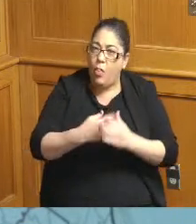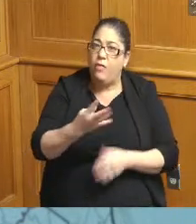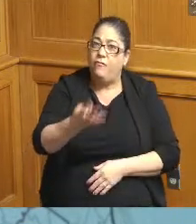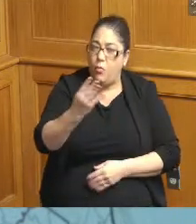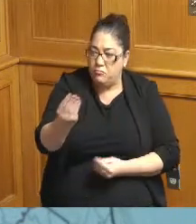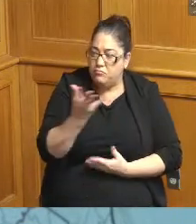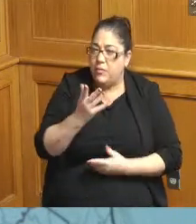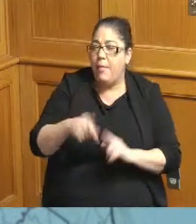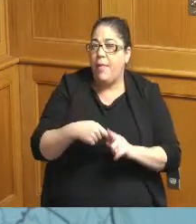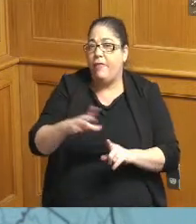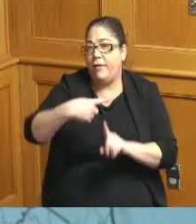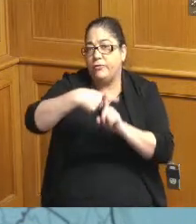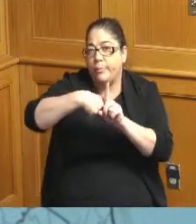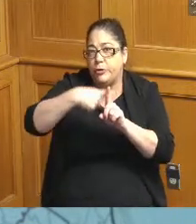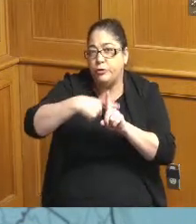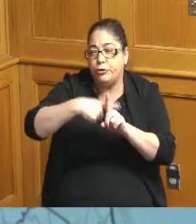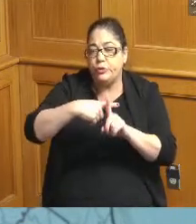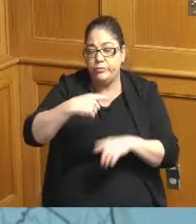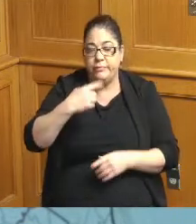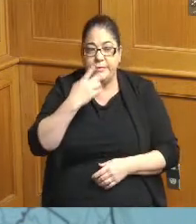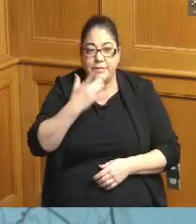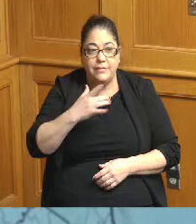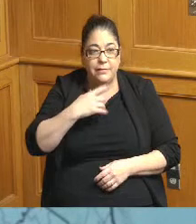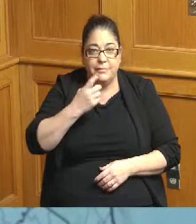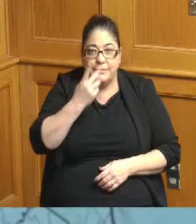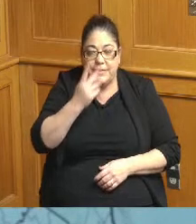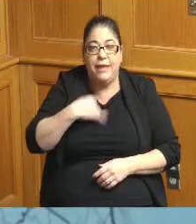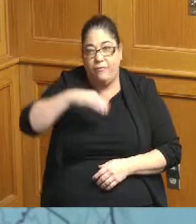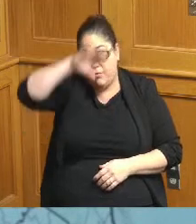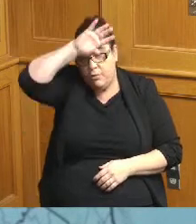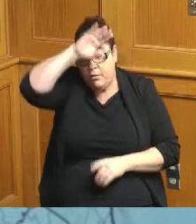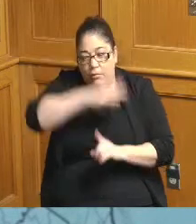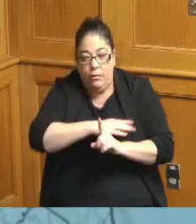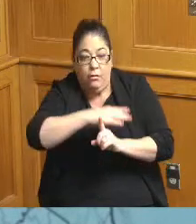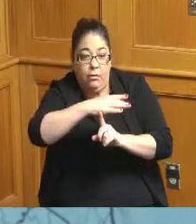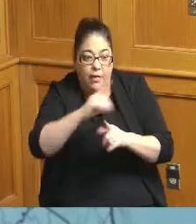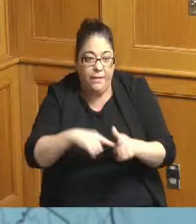temperatures and it's kind of that early detection way to prevent disease from spreading in our in